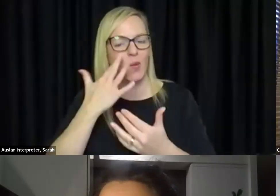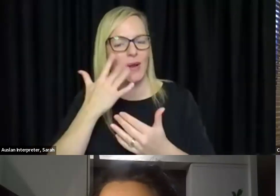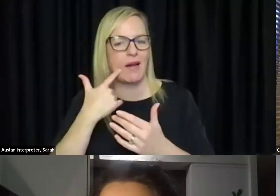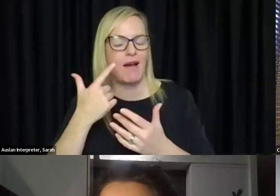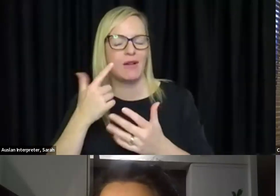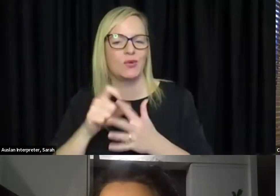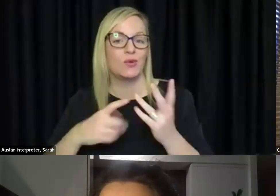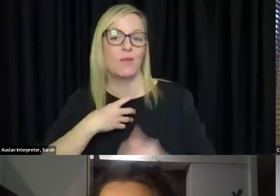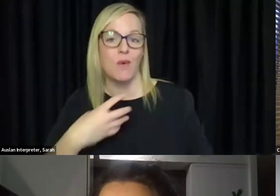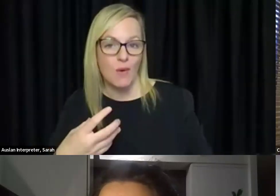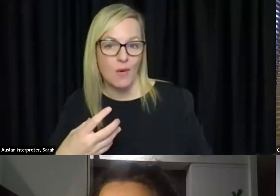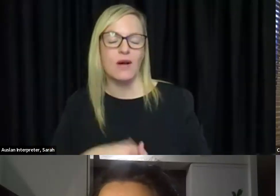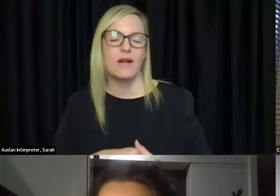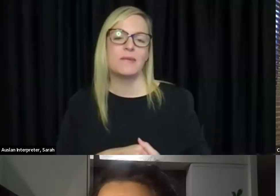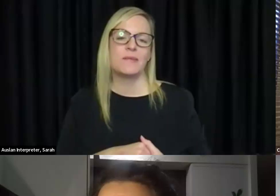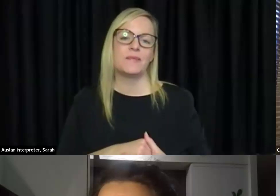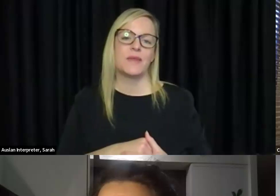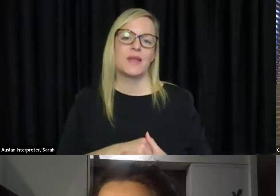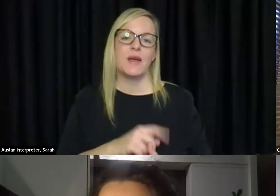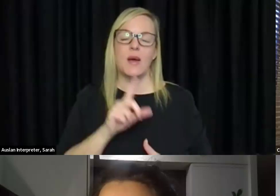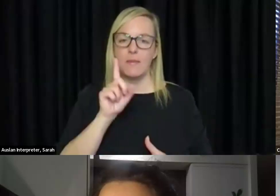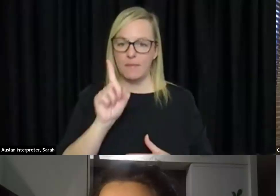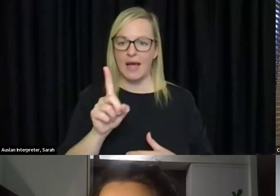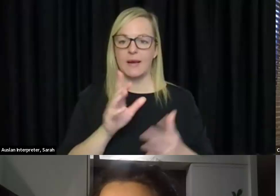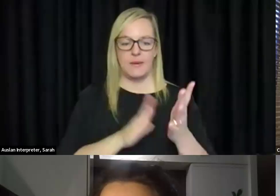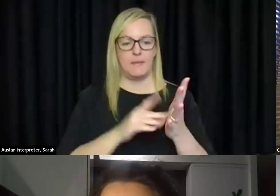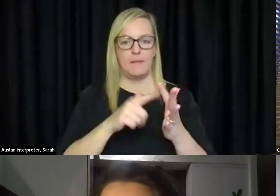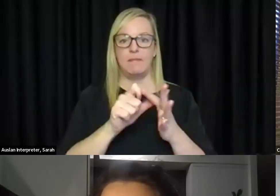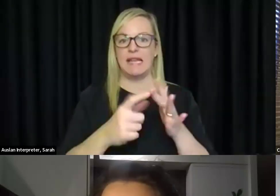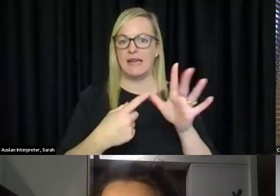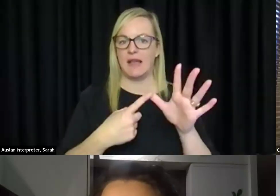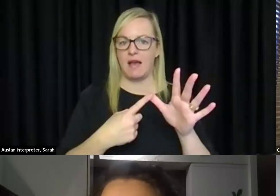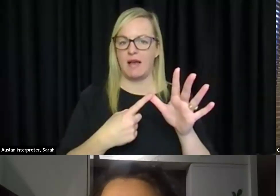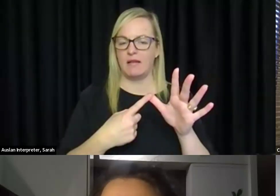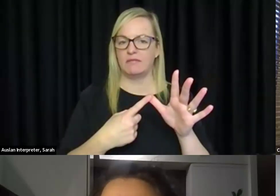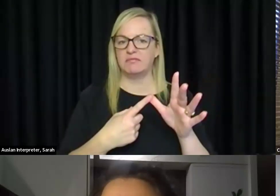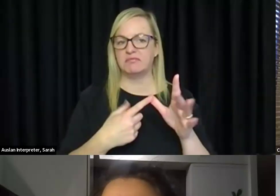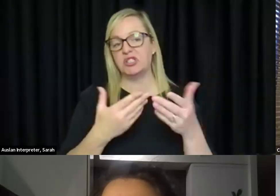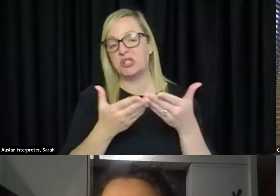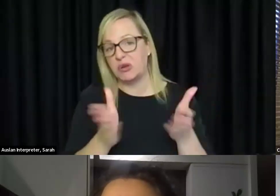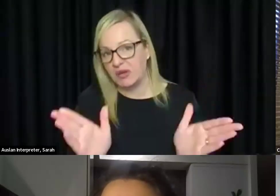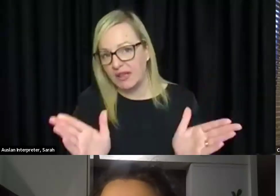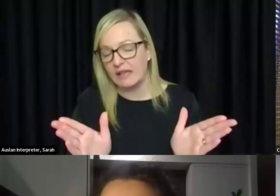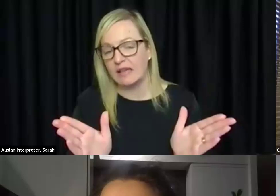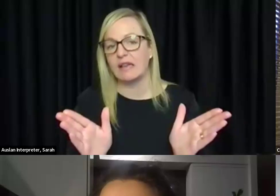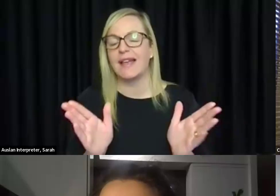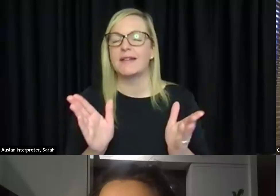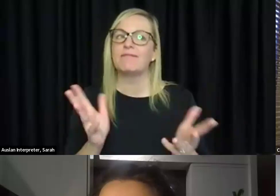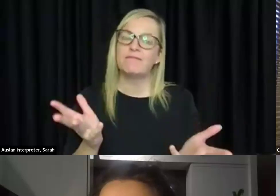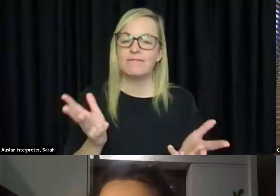in terms of the media landscape in general, so I think it has been really interesting actually